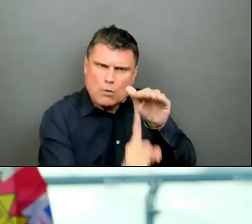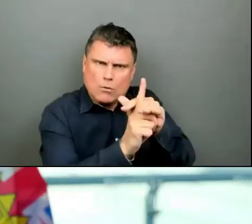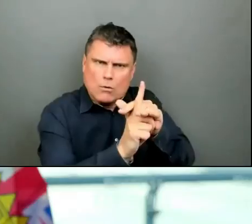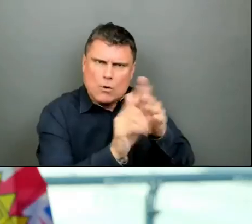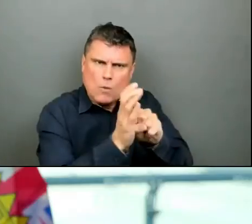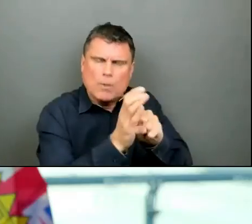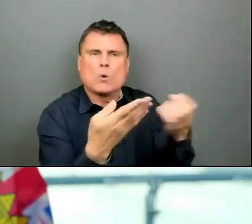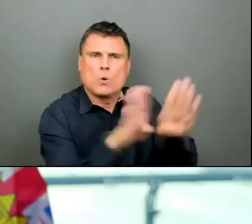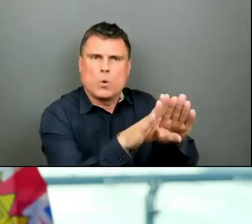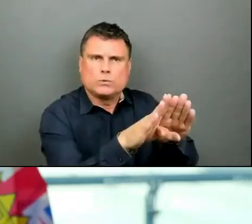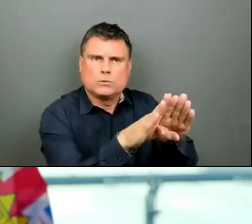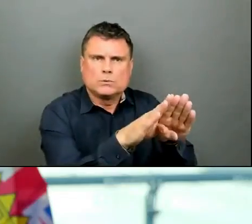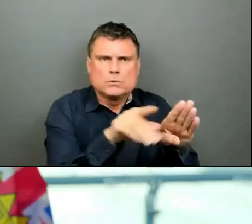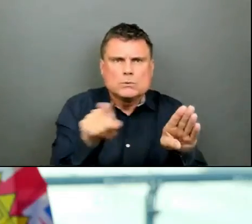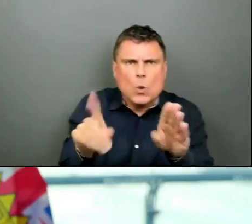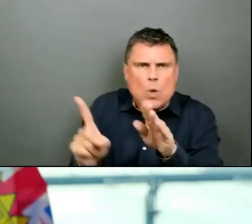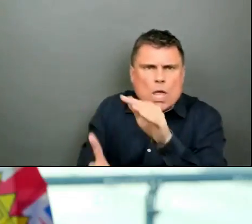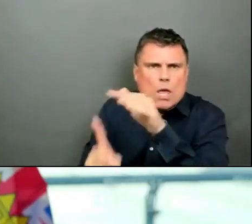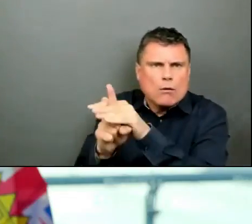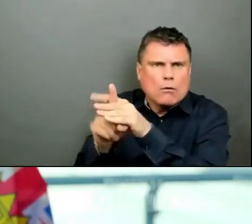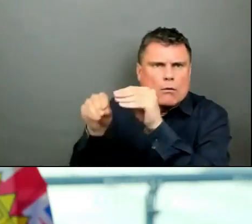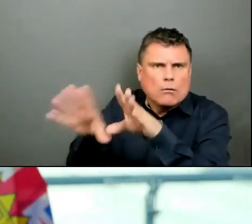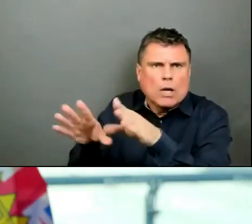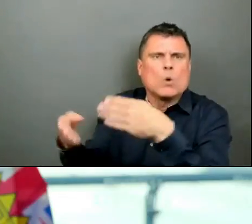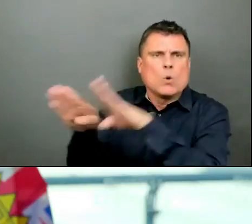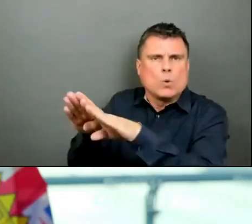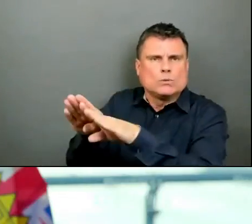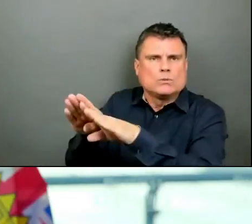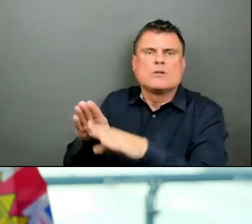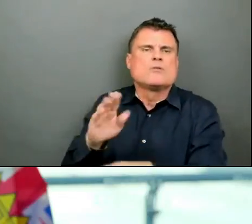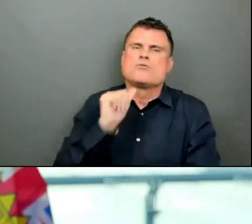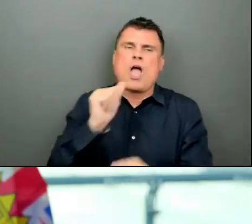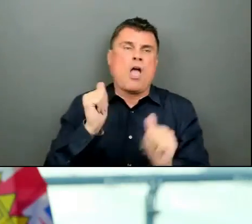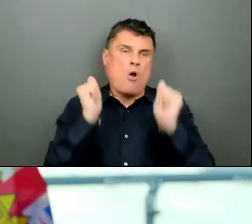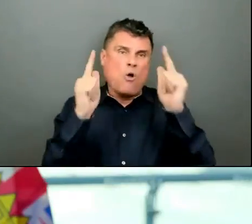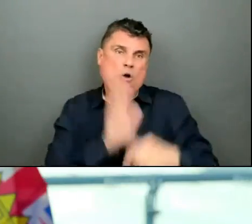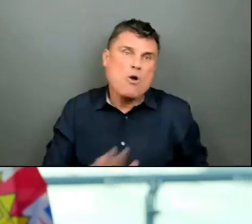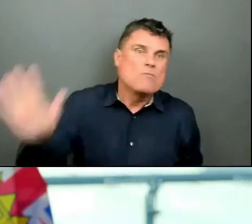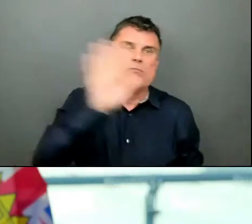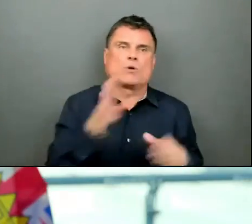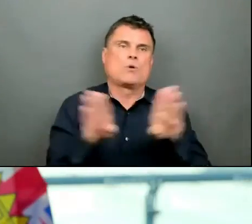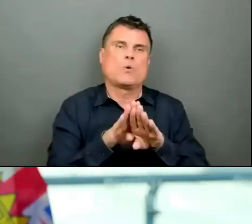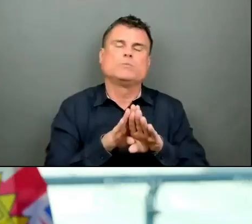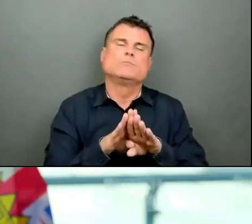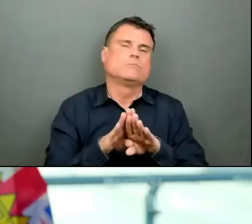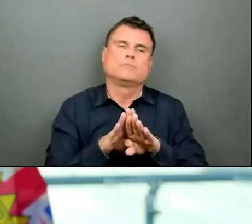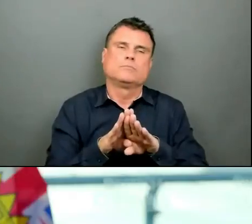a transmission, to being able to support specific businesses in those settings so people can work safely.